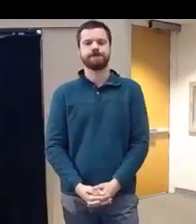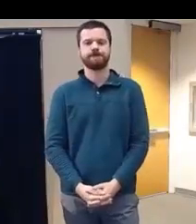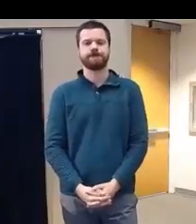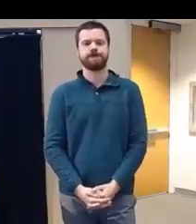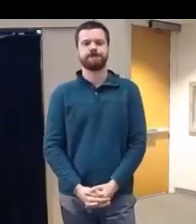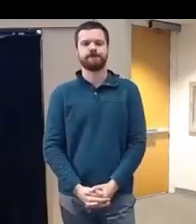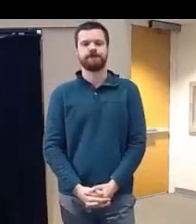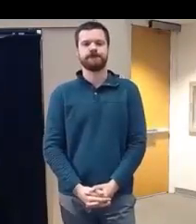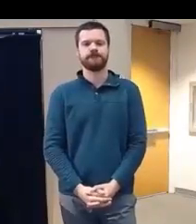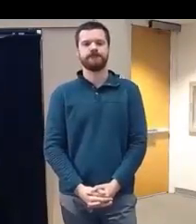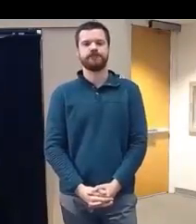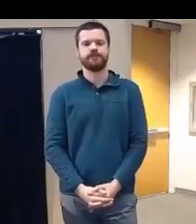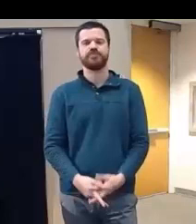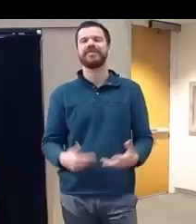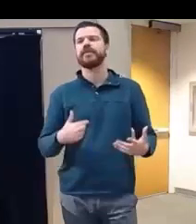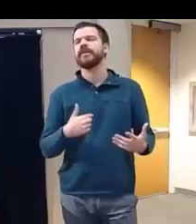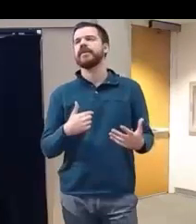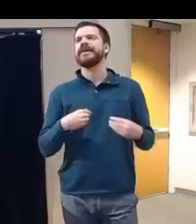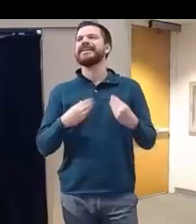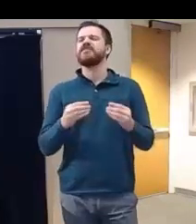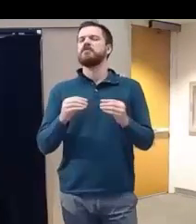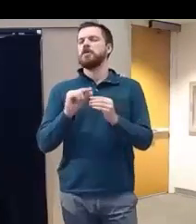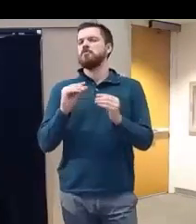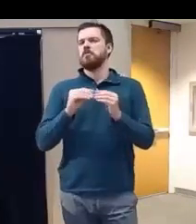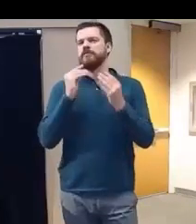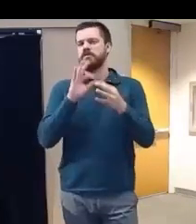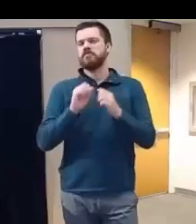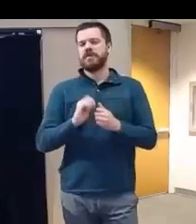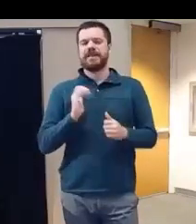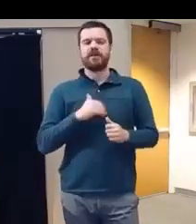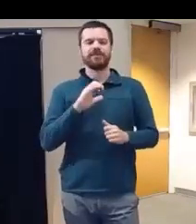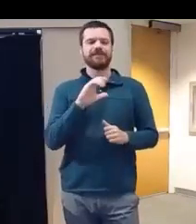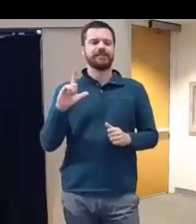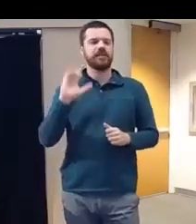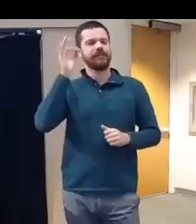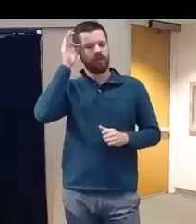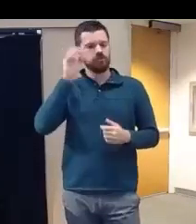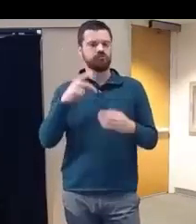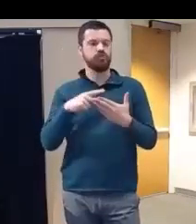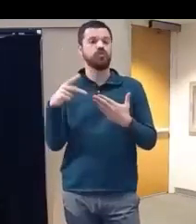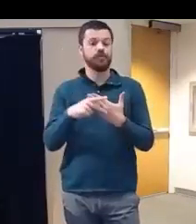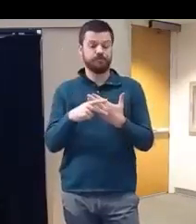just giving you a couple more pieces of information about RCL fellowship program it